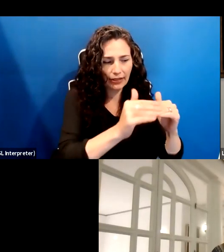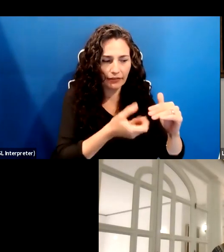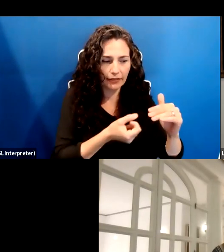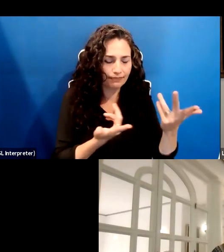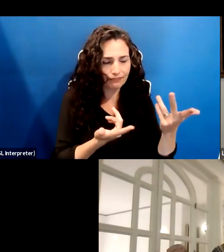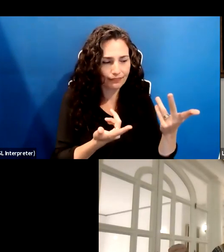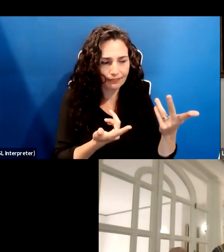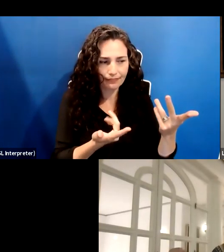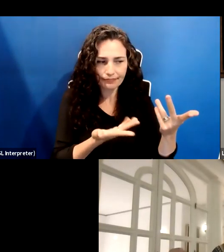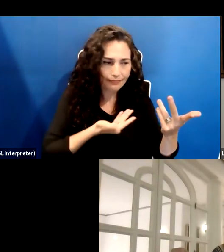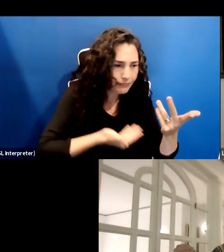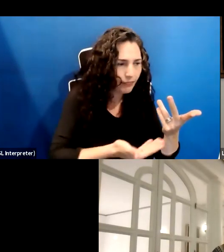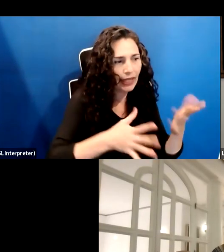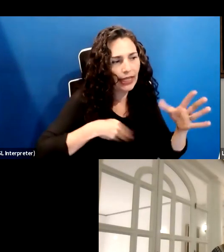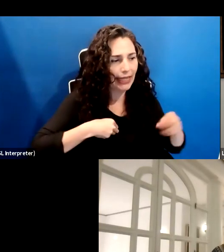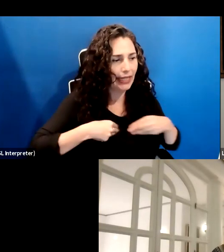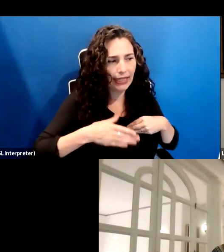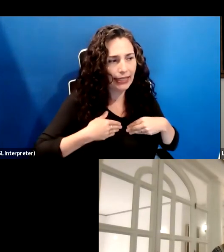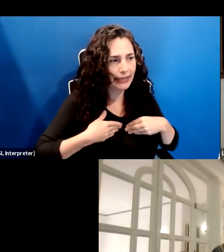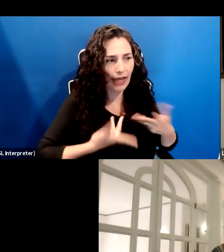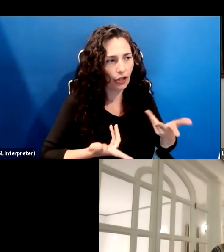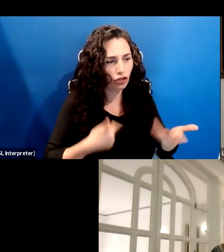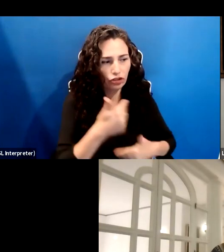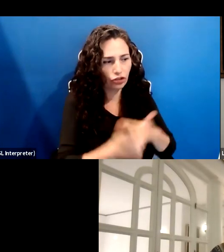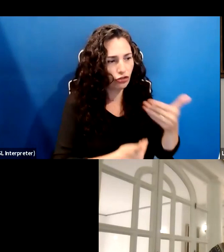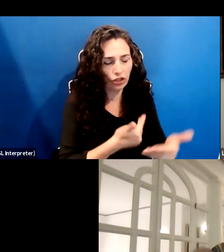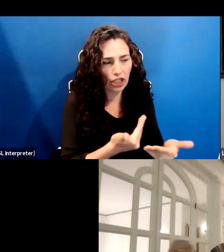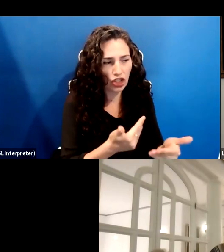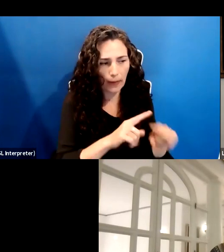But it's important, I think, especially as we move